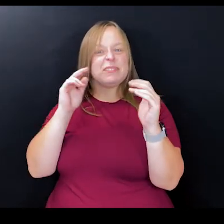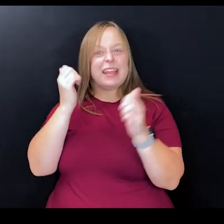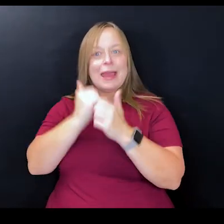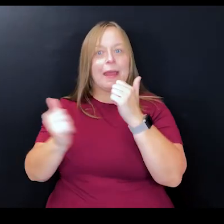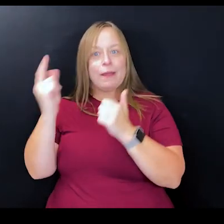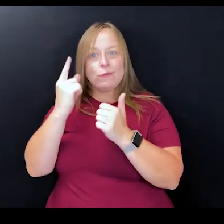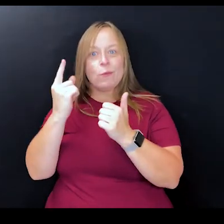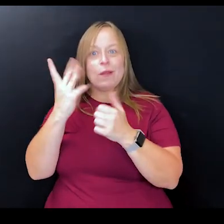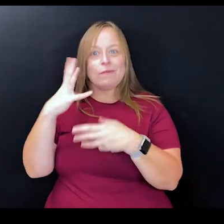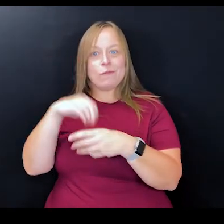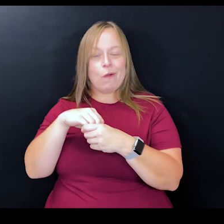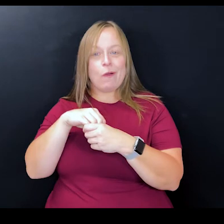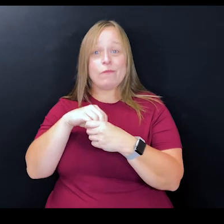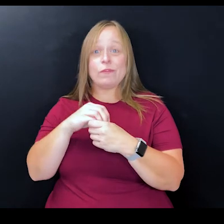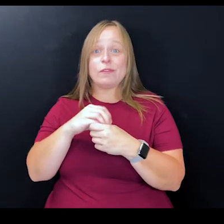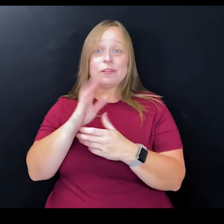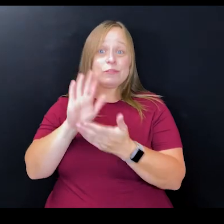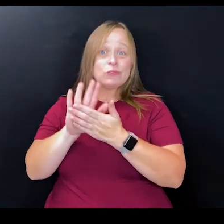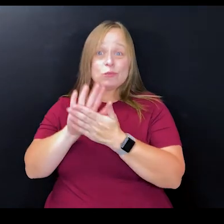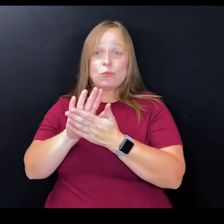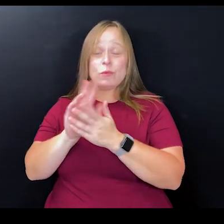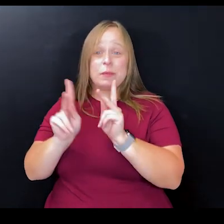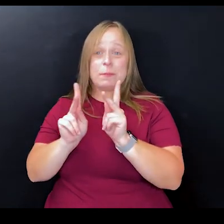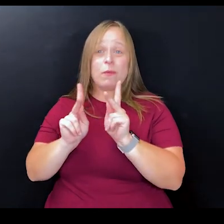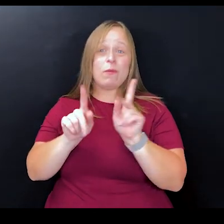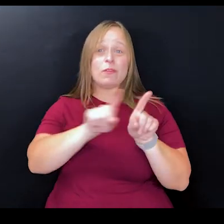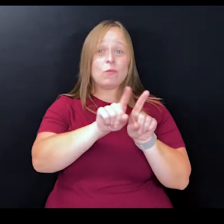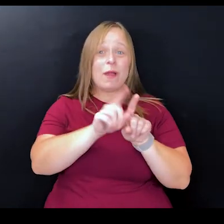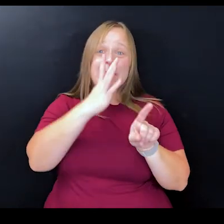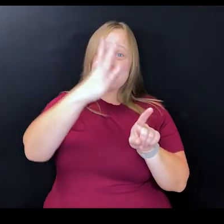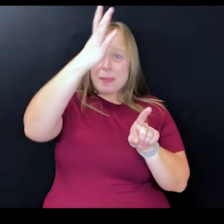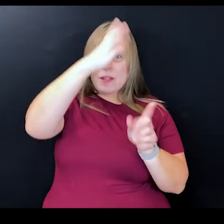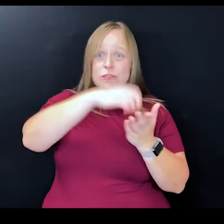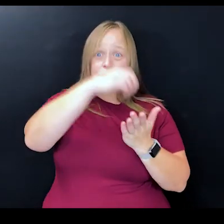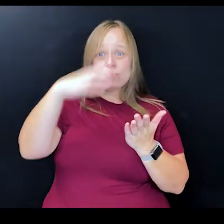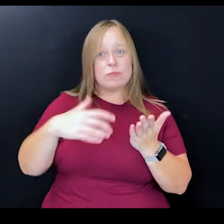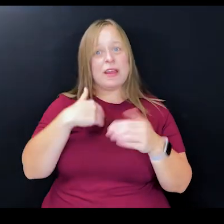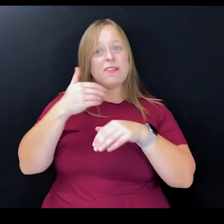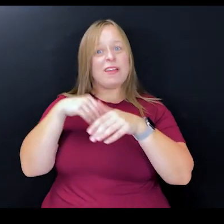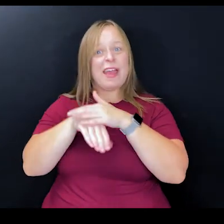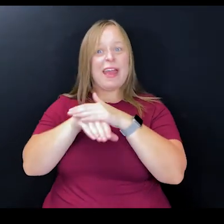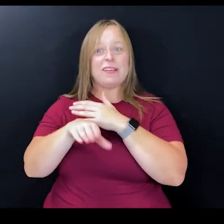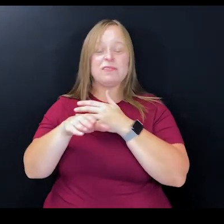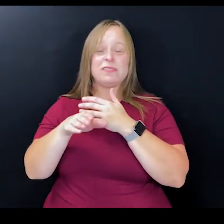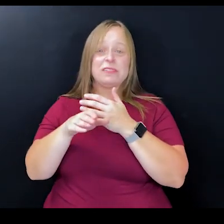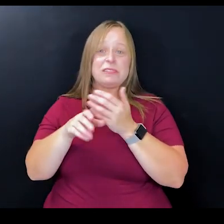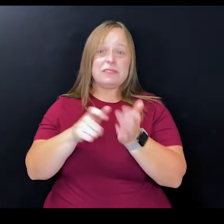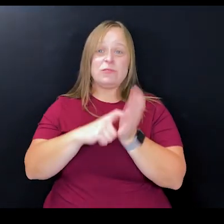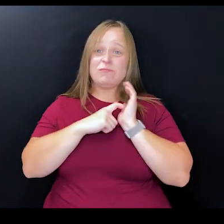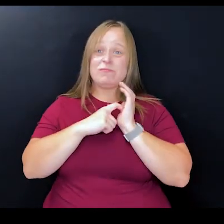that everybody, including school folks, as well as parents and students have access to the information they need